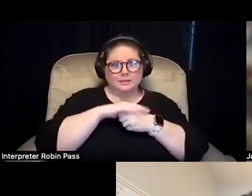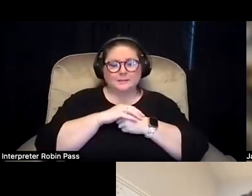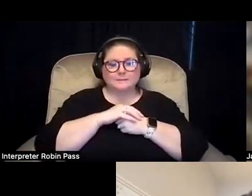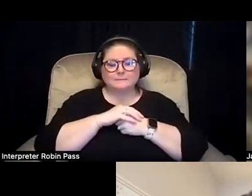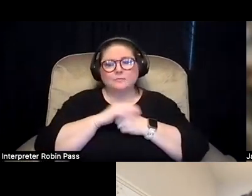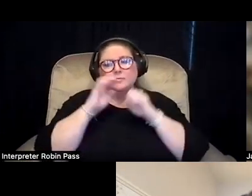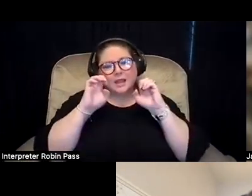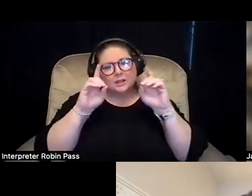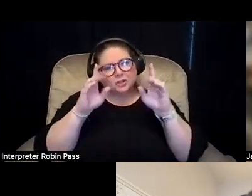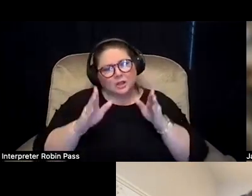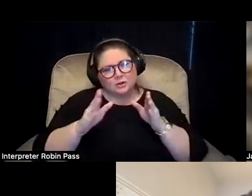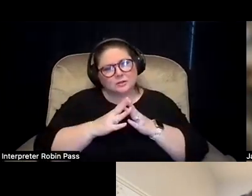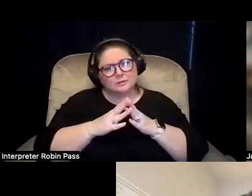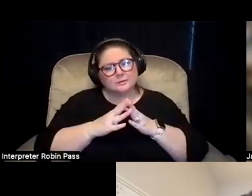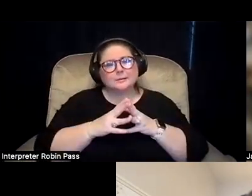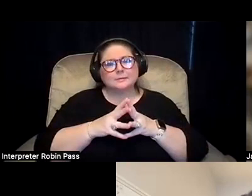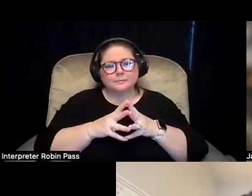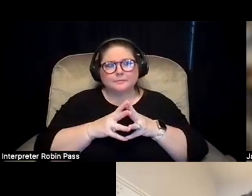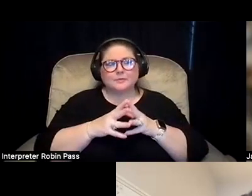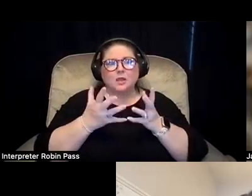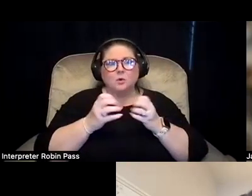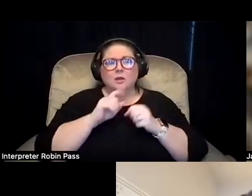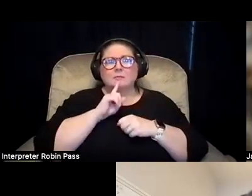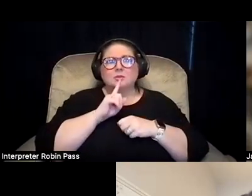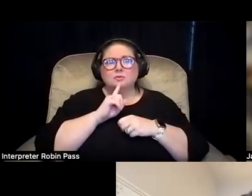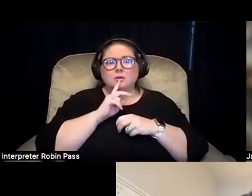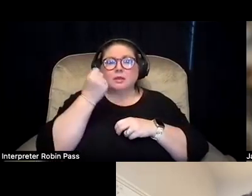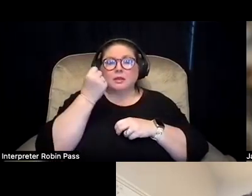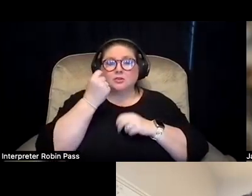i wanted to to make sure they understood the value of uplifting their history in their